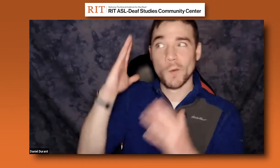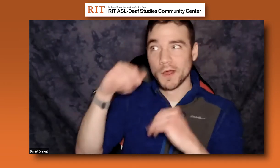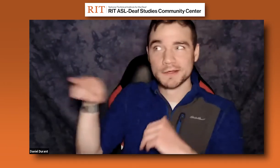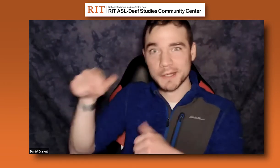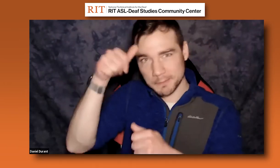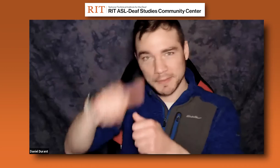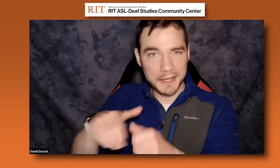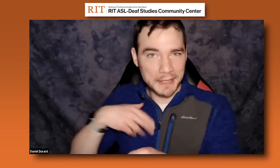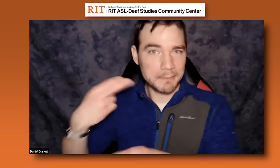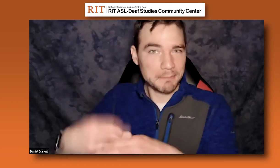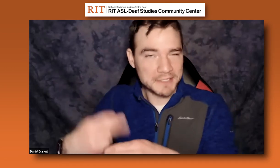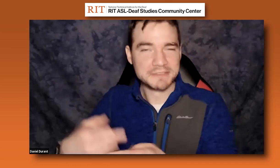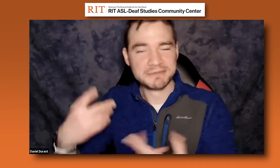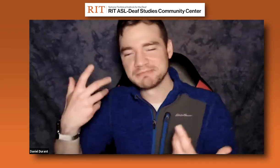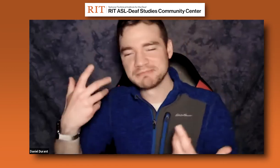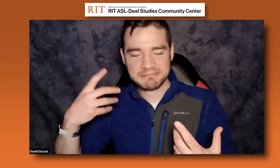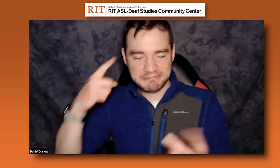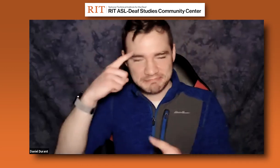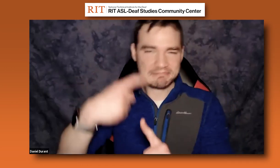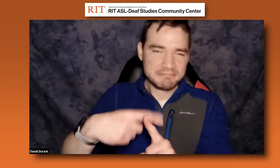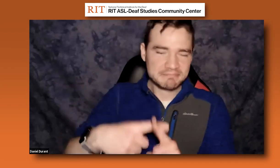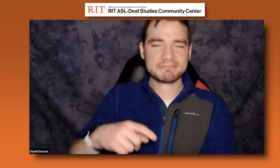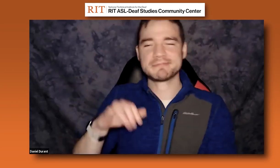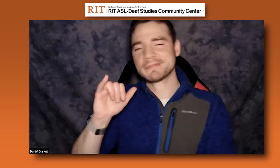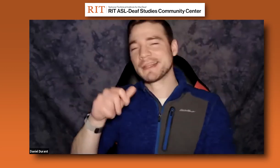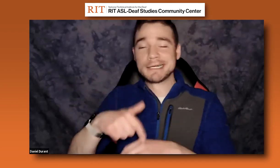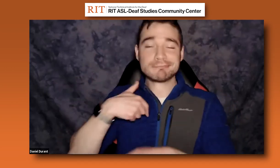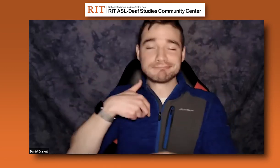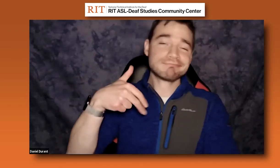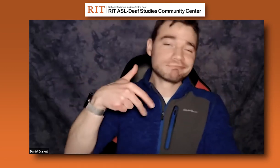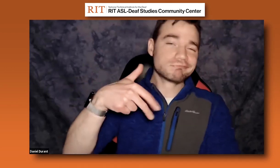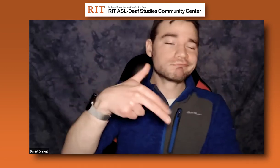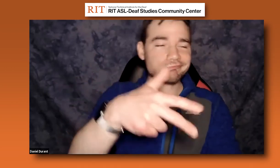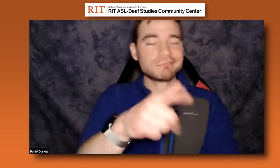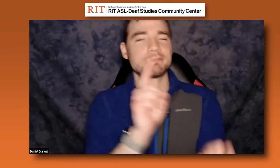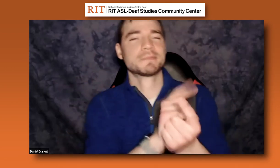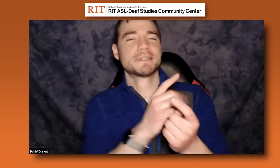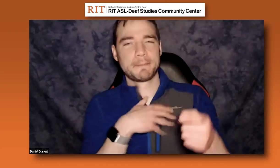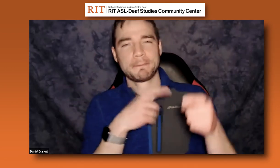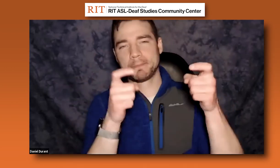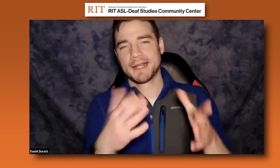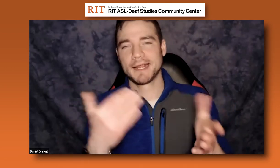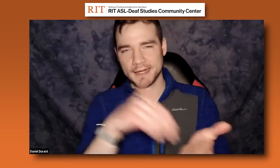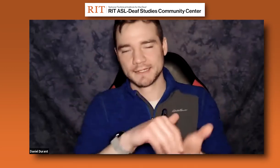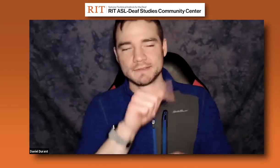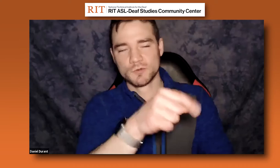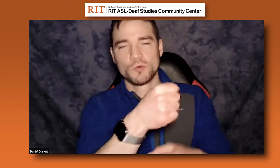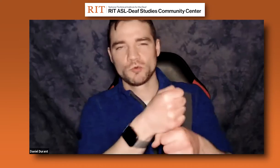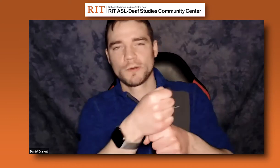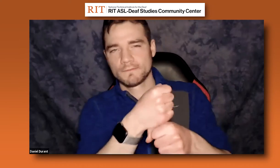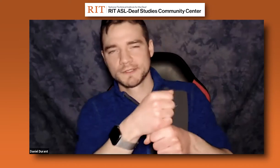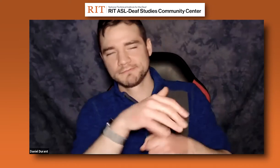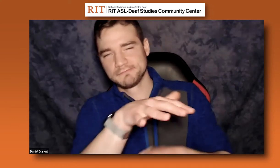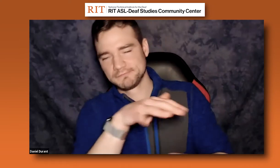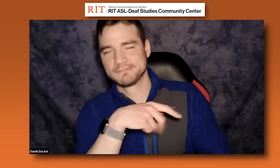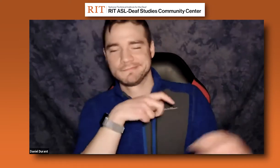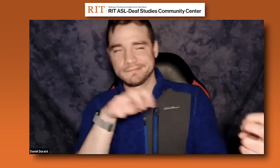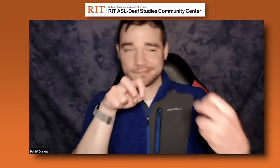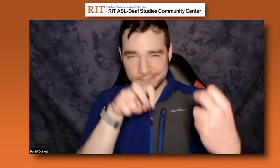It was good that I had gotten there, though, that they knew my name, they saw my face, they saw my passion, that I had come all this way.